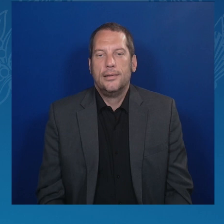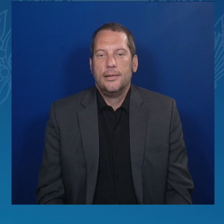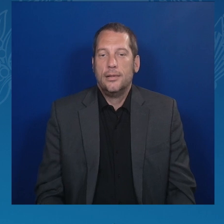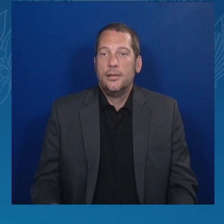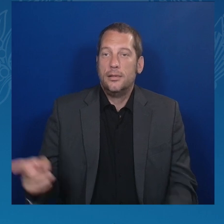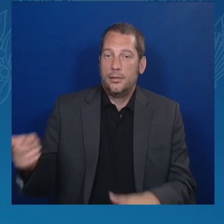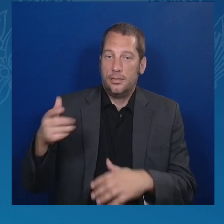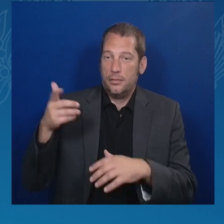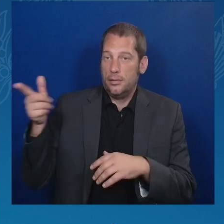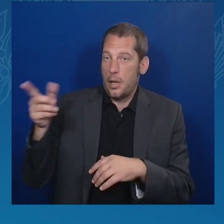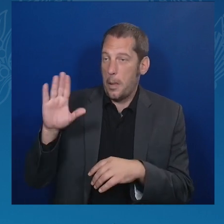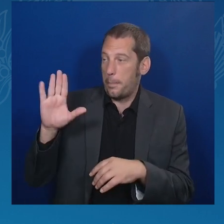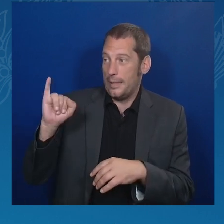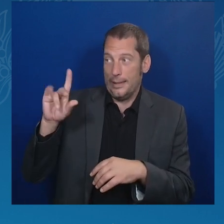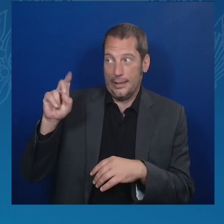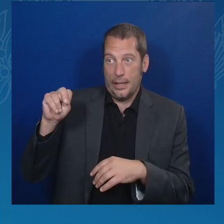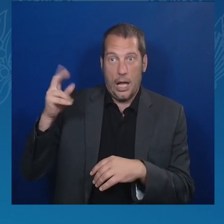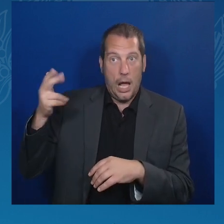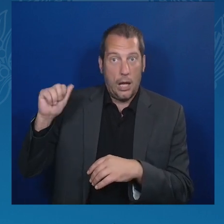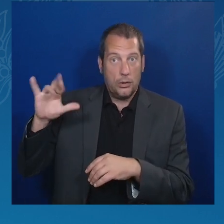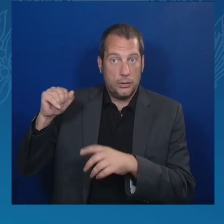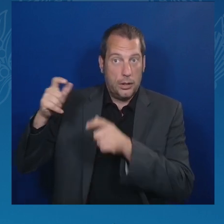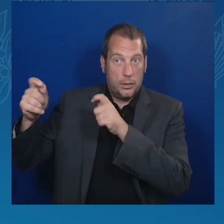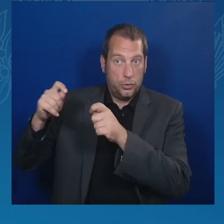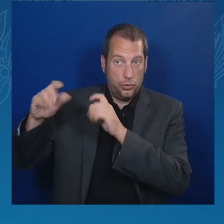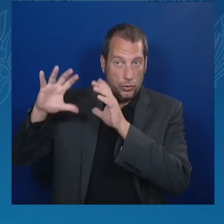they always stood up for the workers.